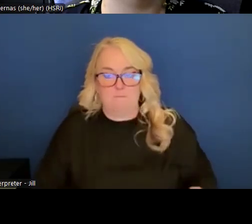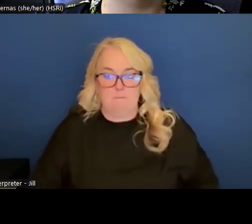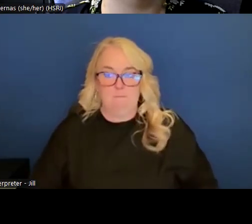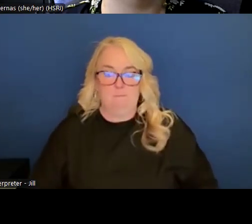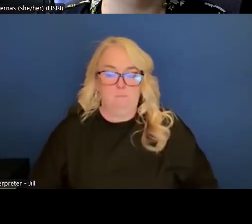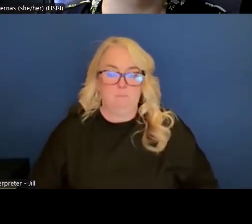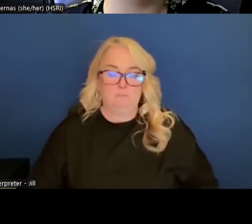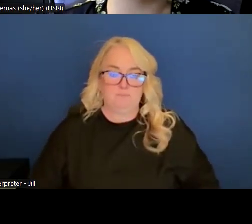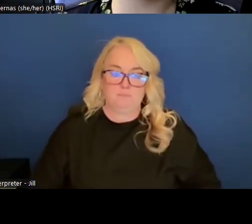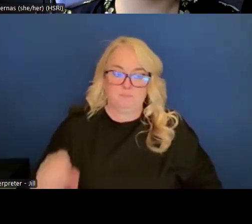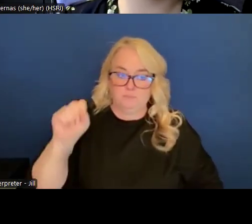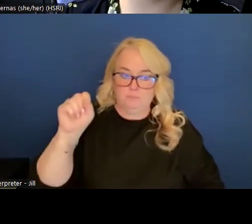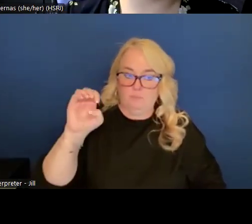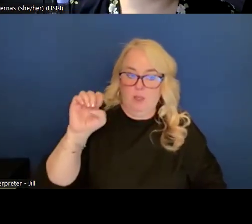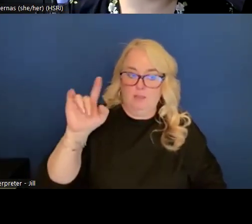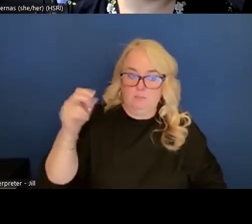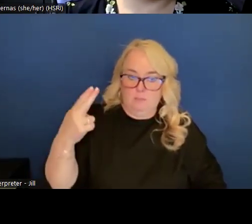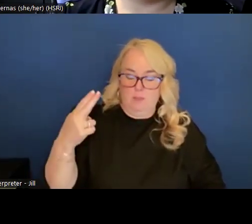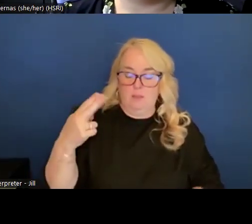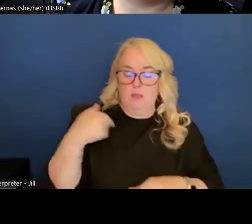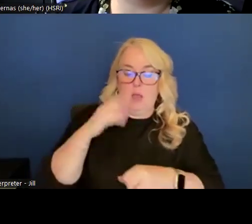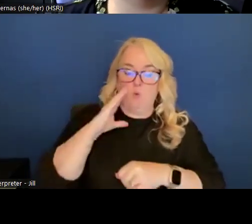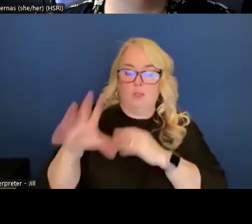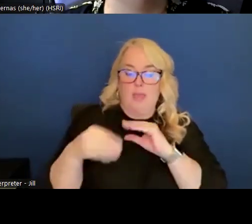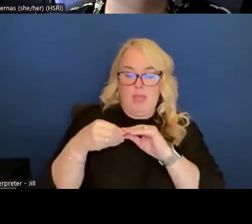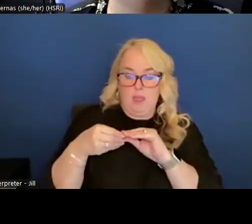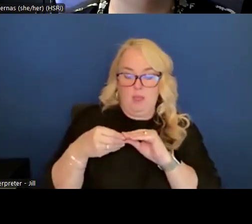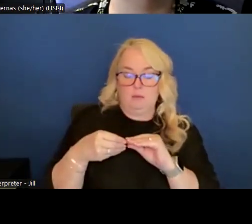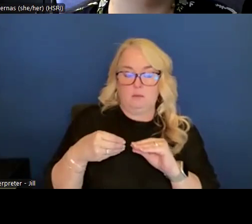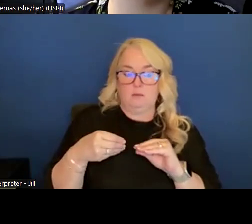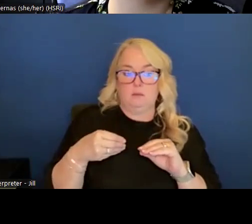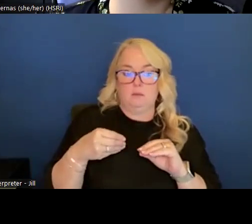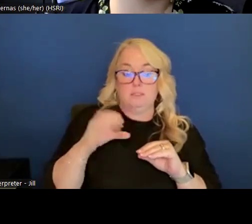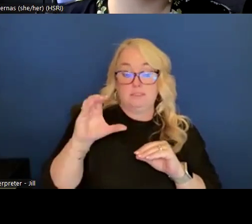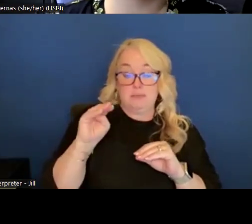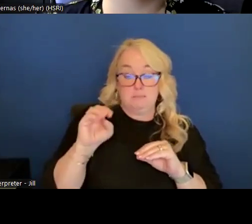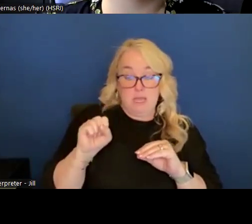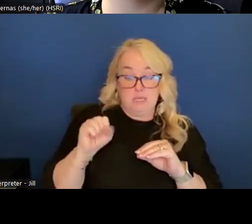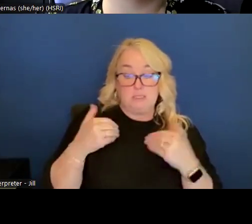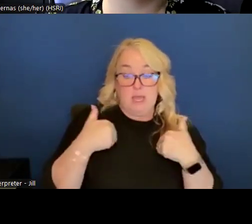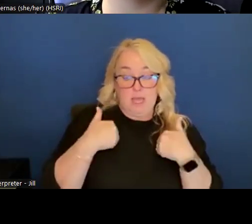Elizabeth Edwards: I would just add, based on what Jennifer said, CMS has all of the approved waivers on their